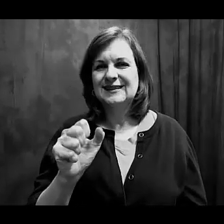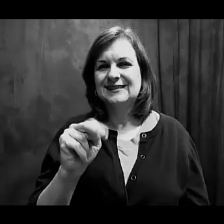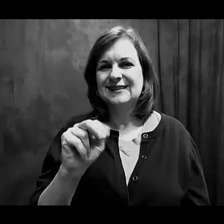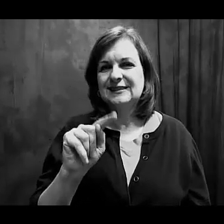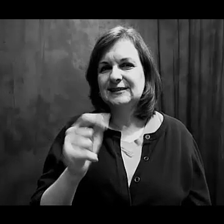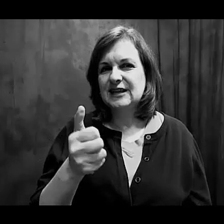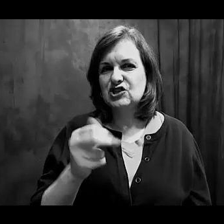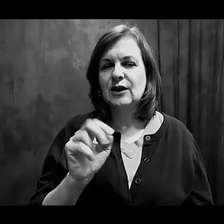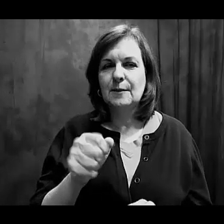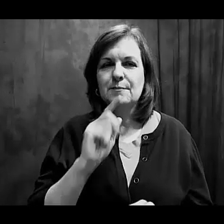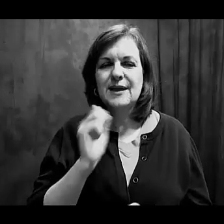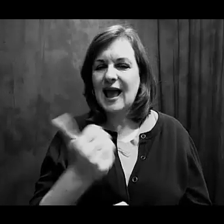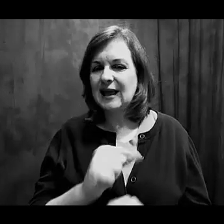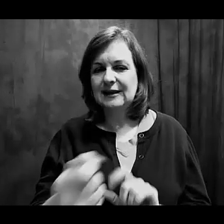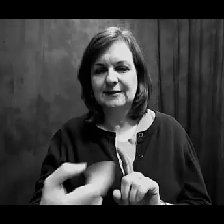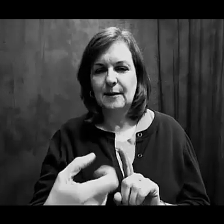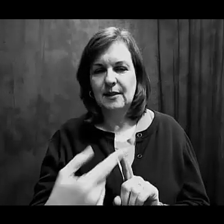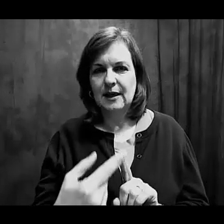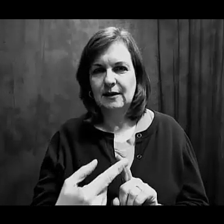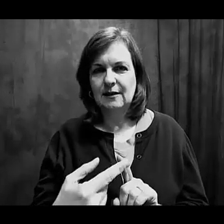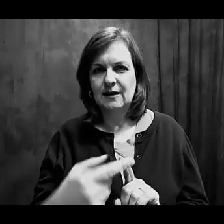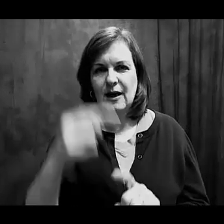your brain has not interpreted it yet